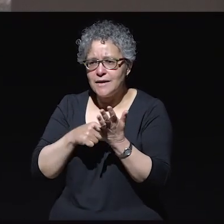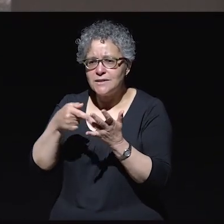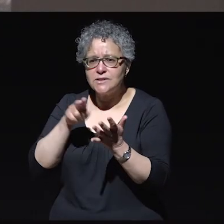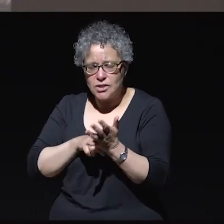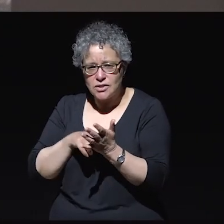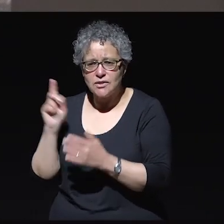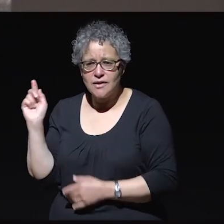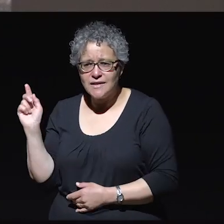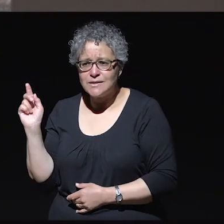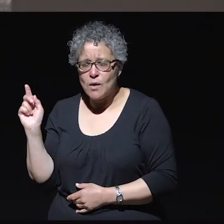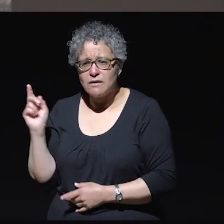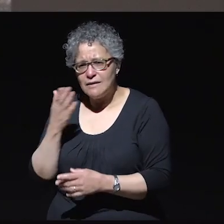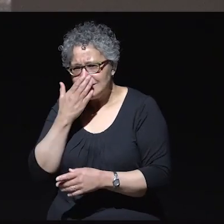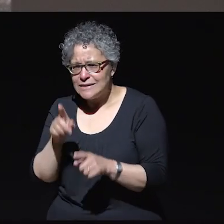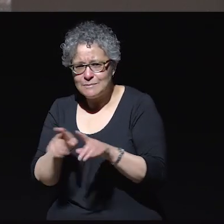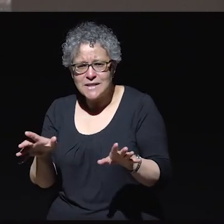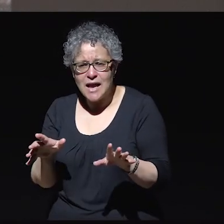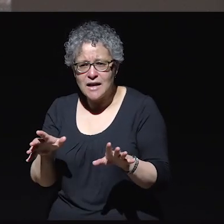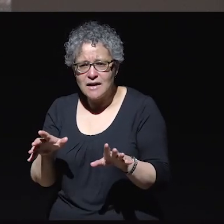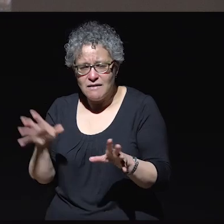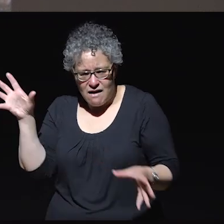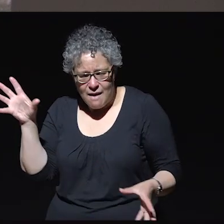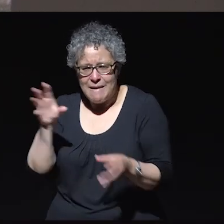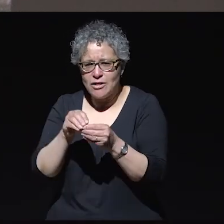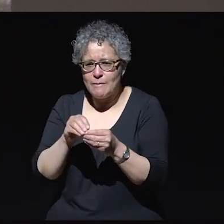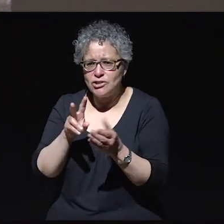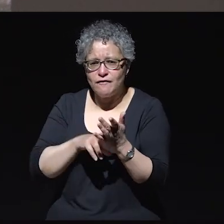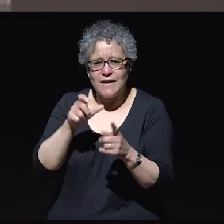which seems to be a sort of an amalgamation of Van Dyck with 'The Blue Boy'